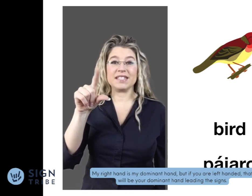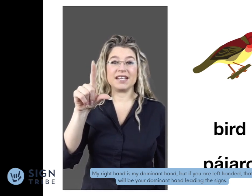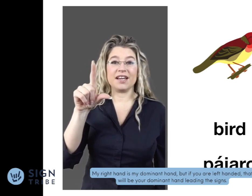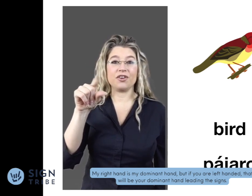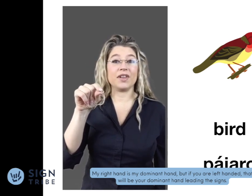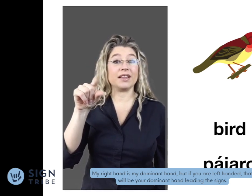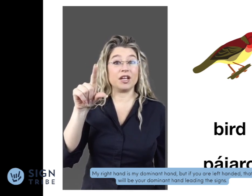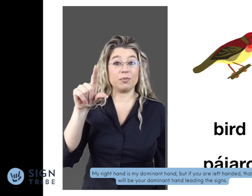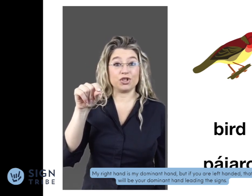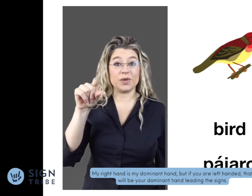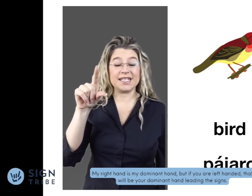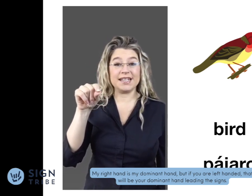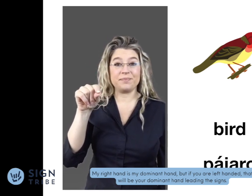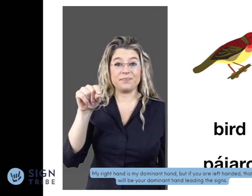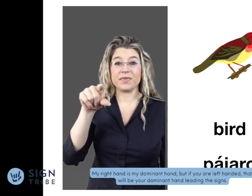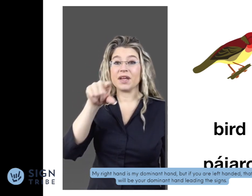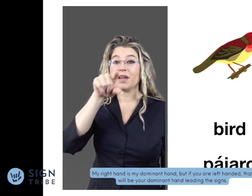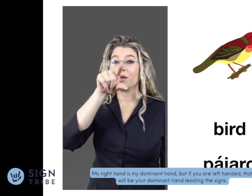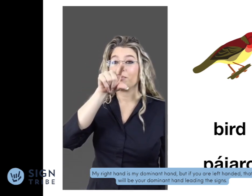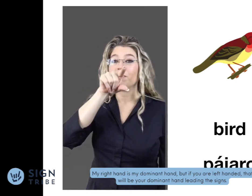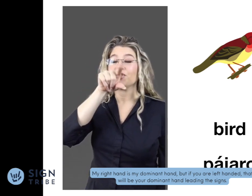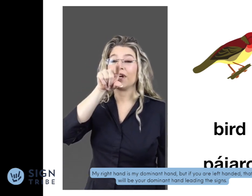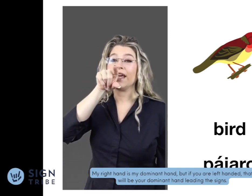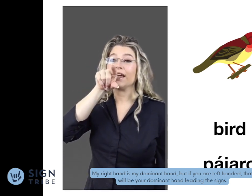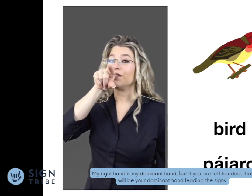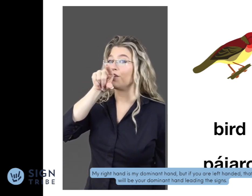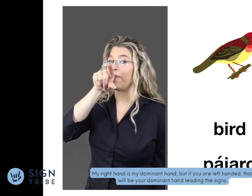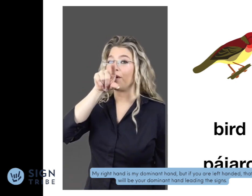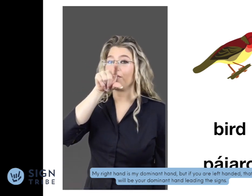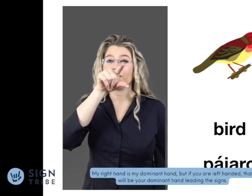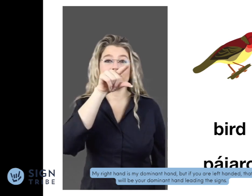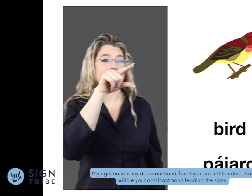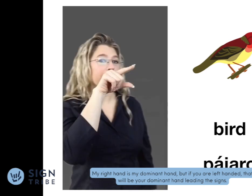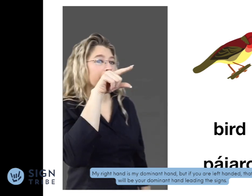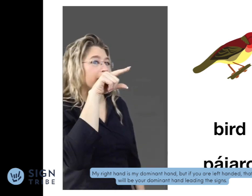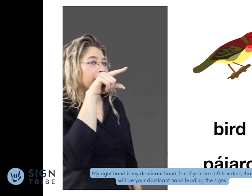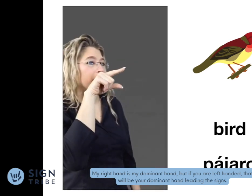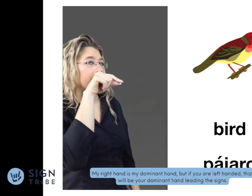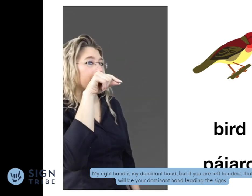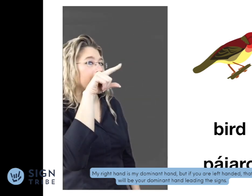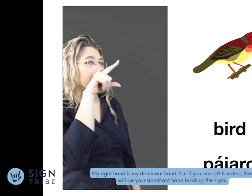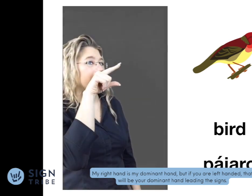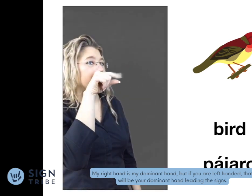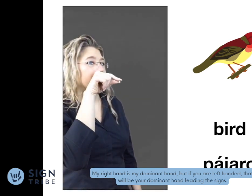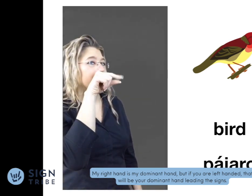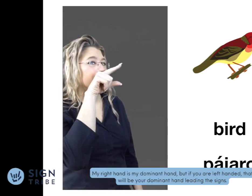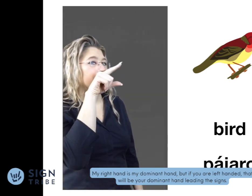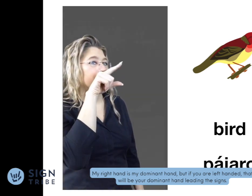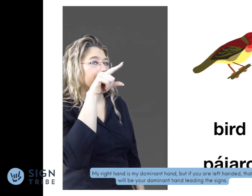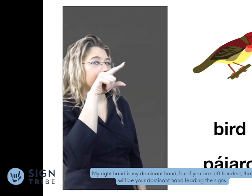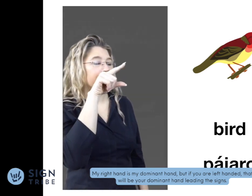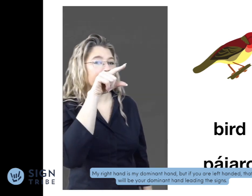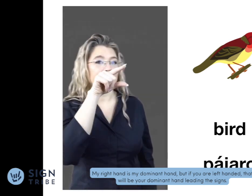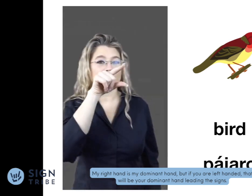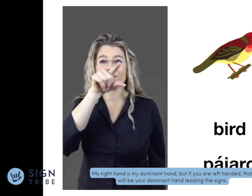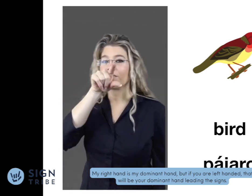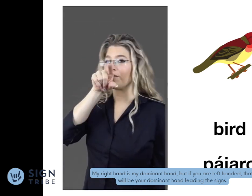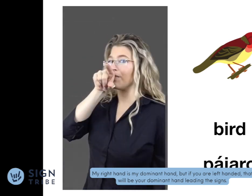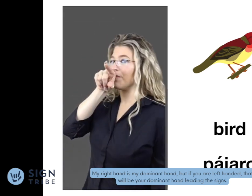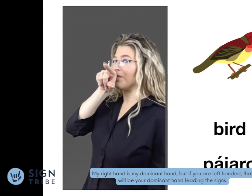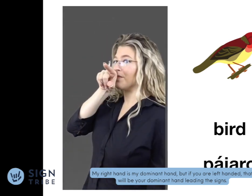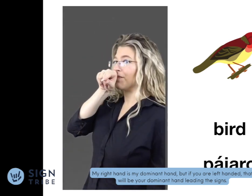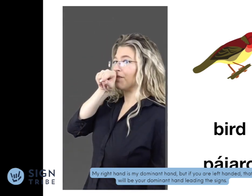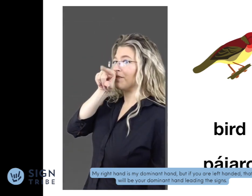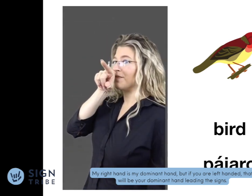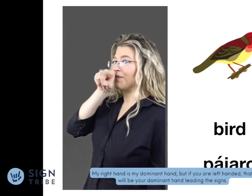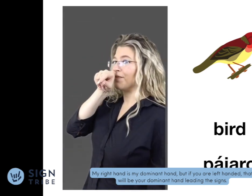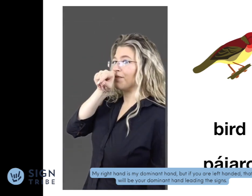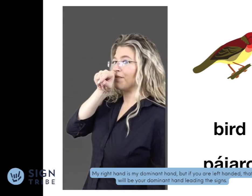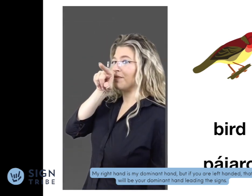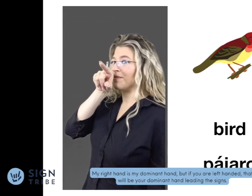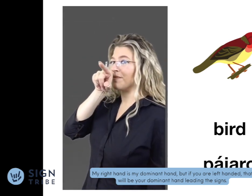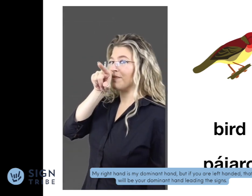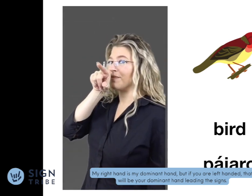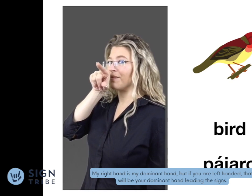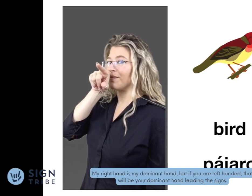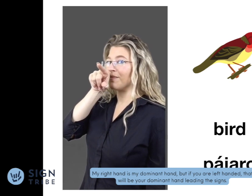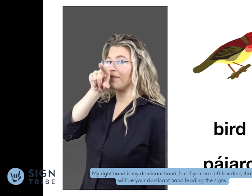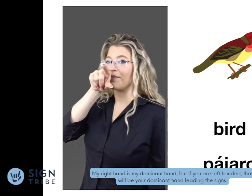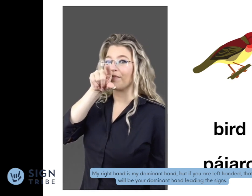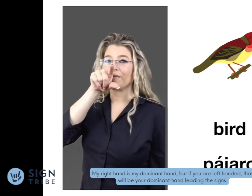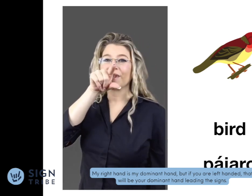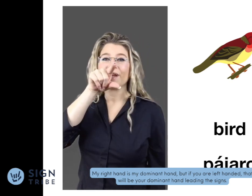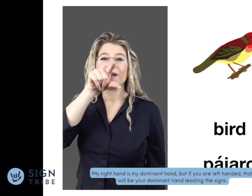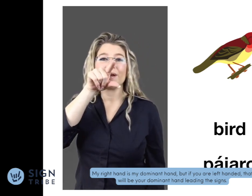together like the number 20, but put your hand to your mouth. Bird.